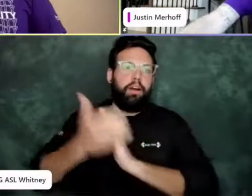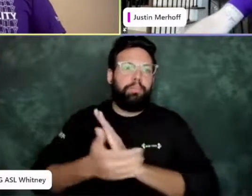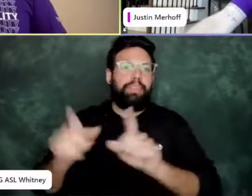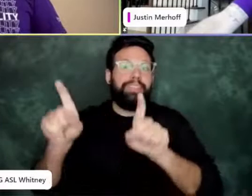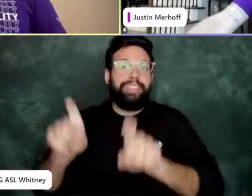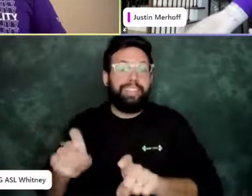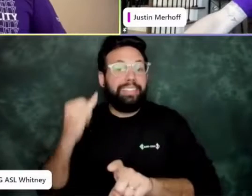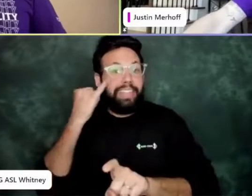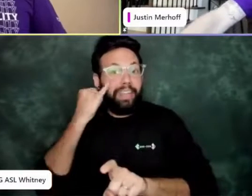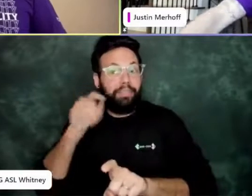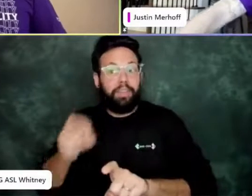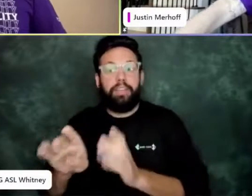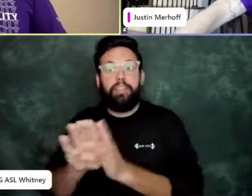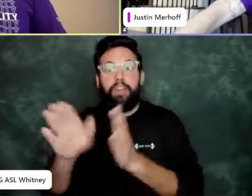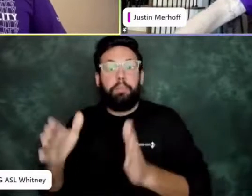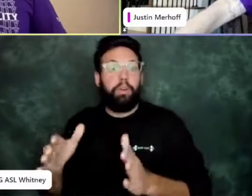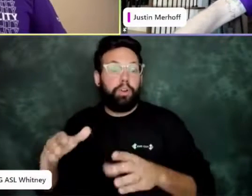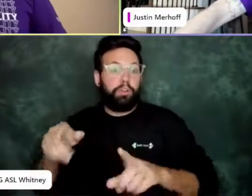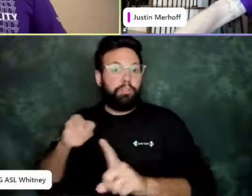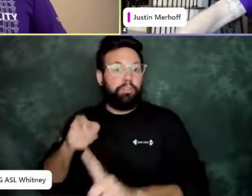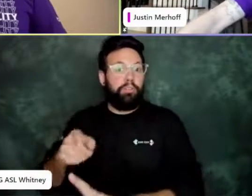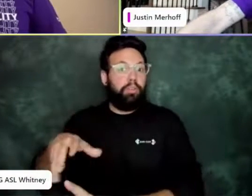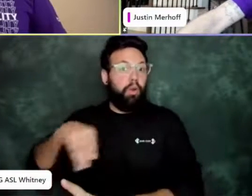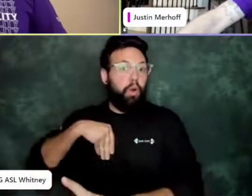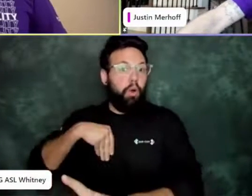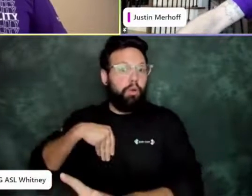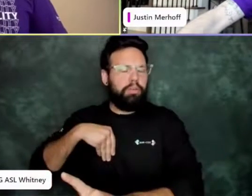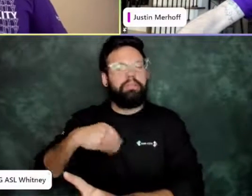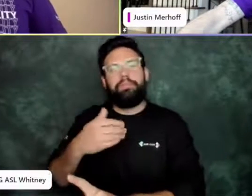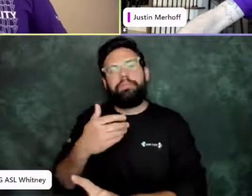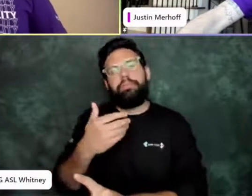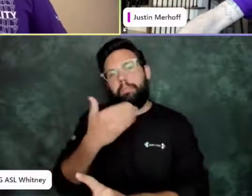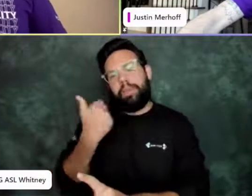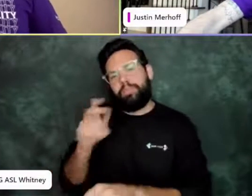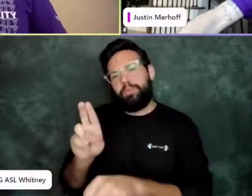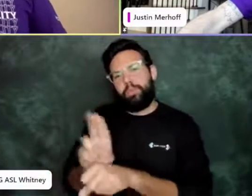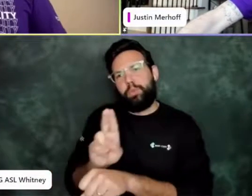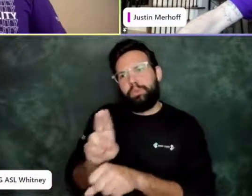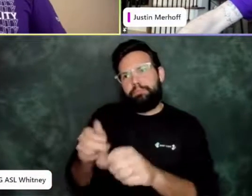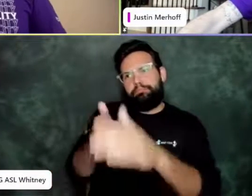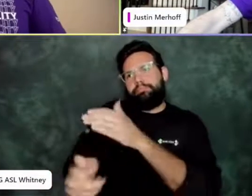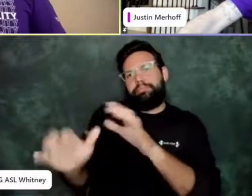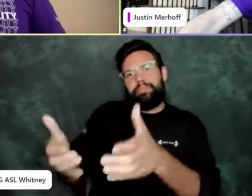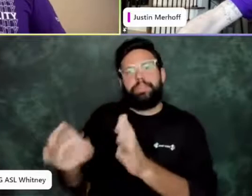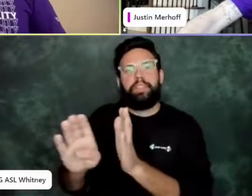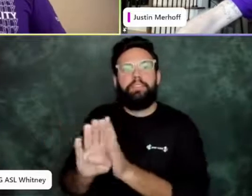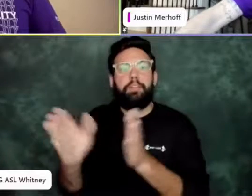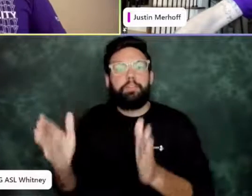probably works best when used by developers in development. If automated testing is owned by QA